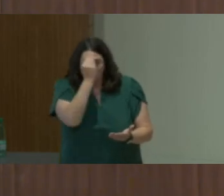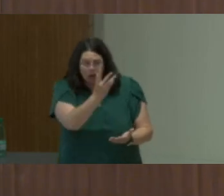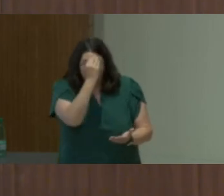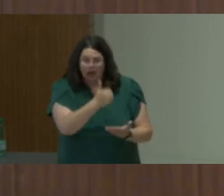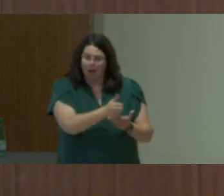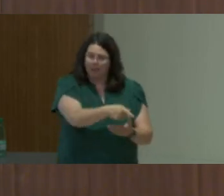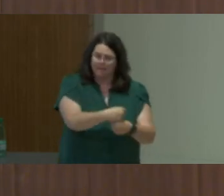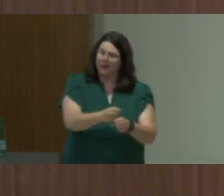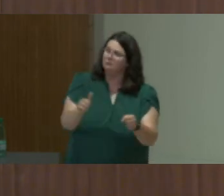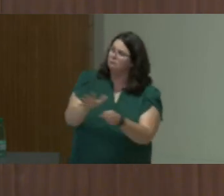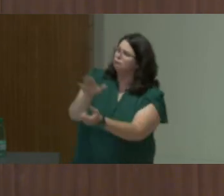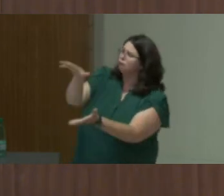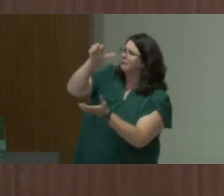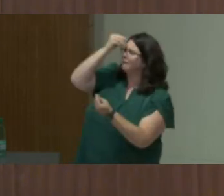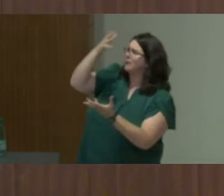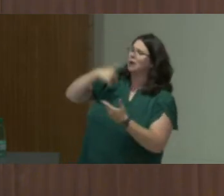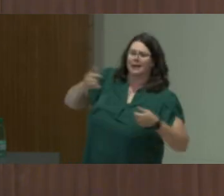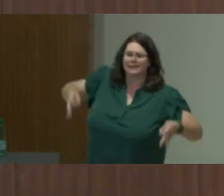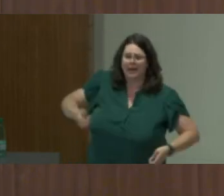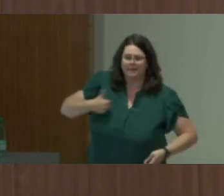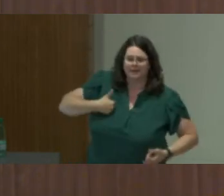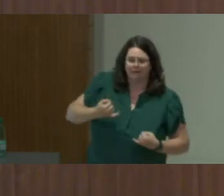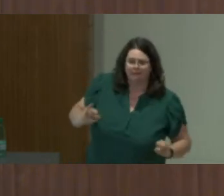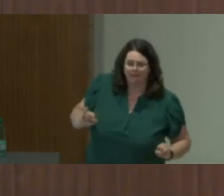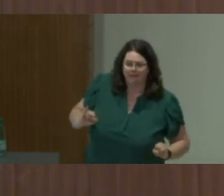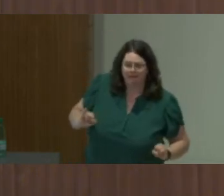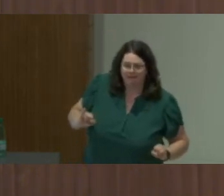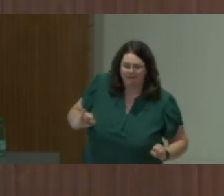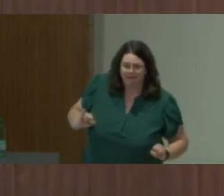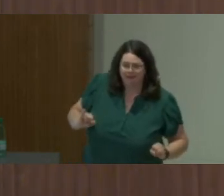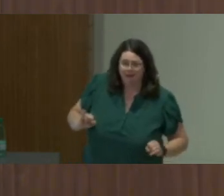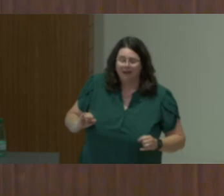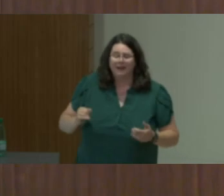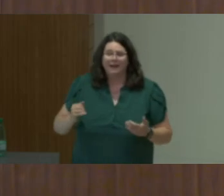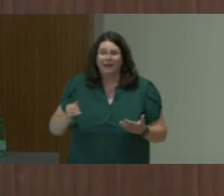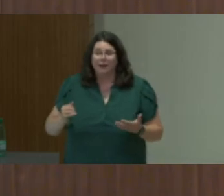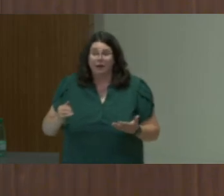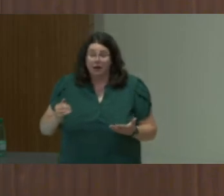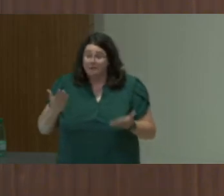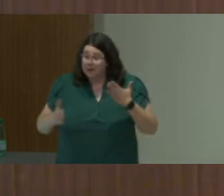these may not be of the same exploitation as order of exploitation, a sexual abuse